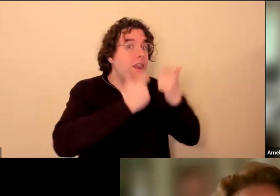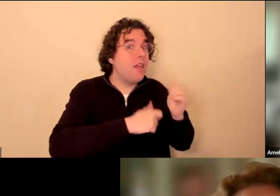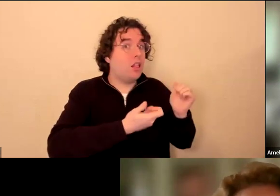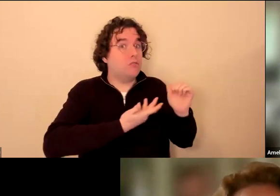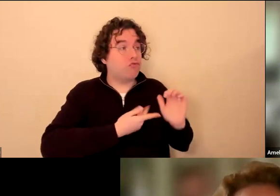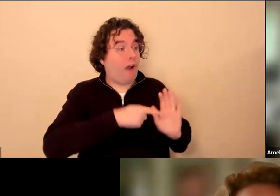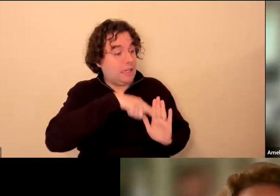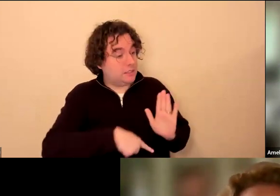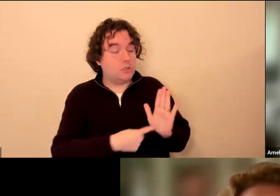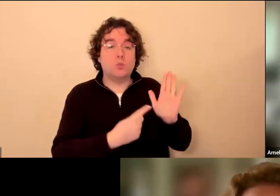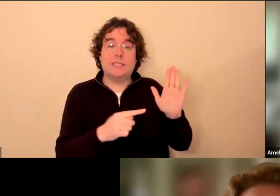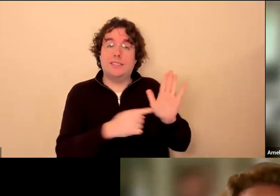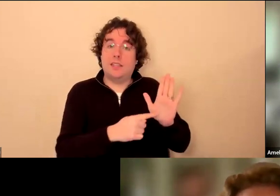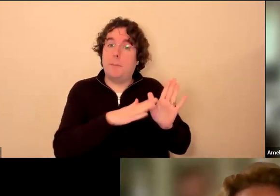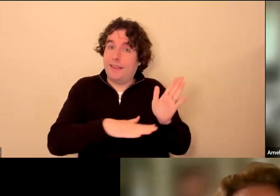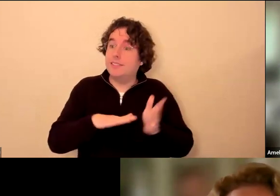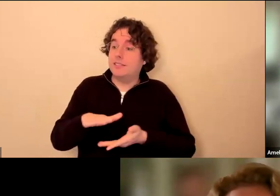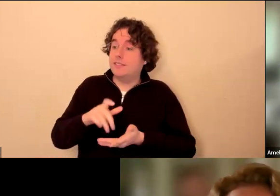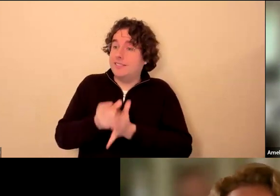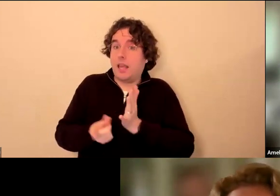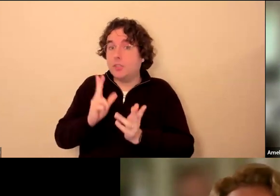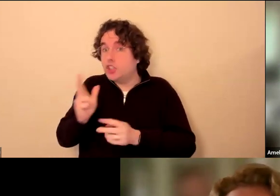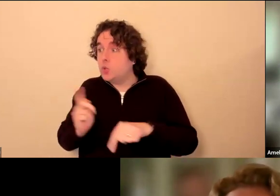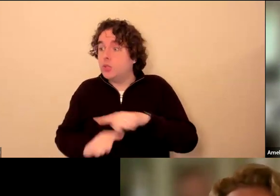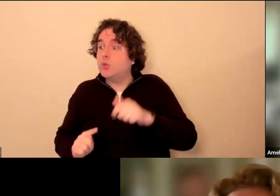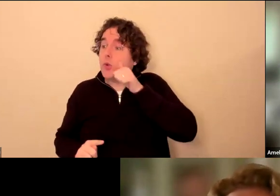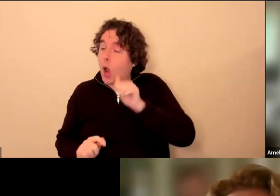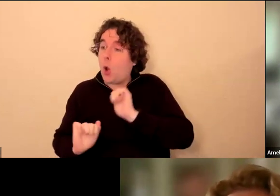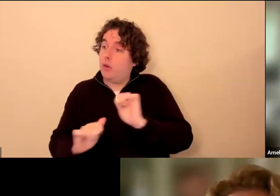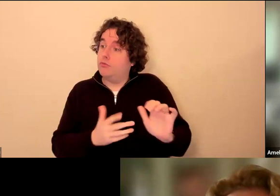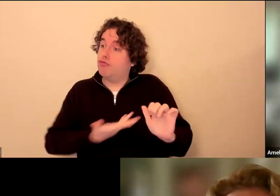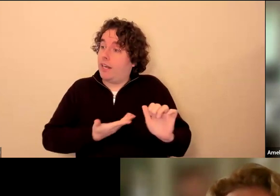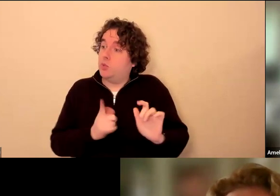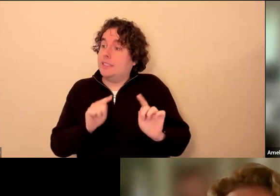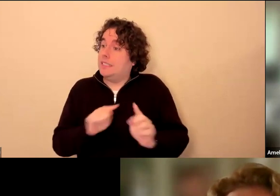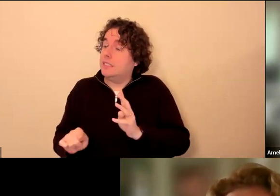students know what their rights are and to have resources that help them act on them. So